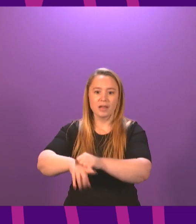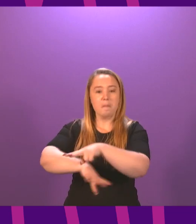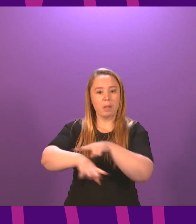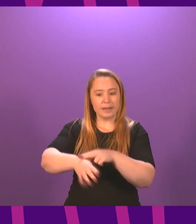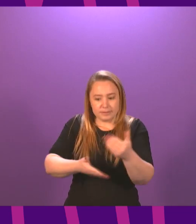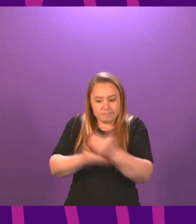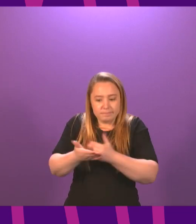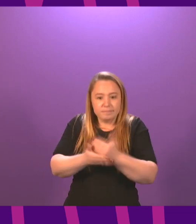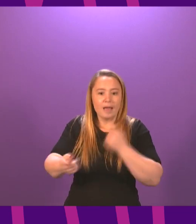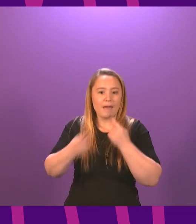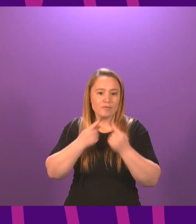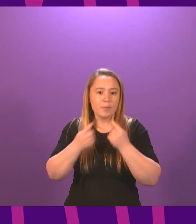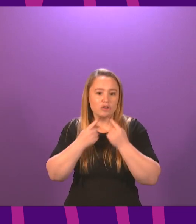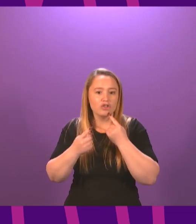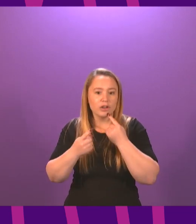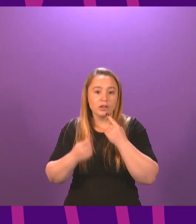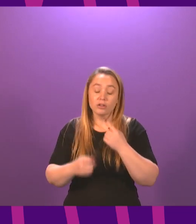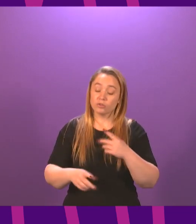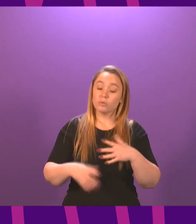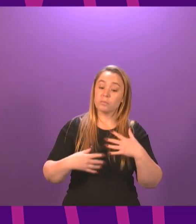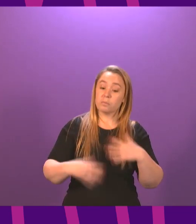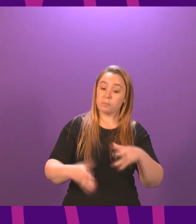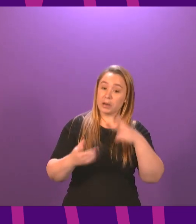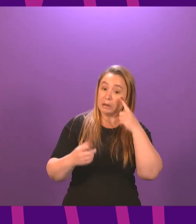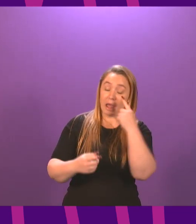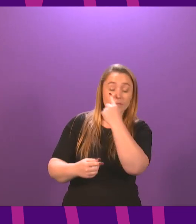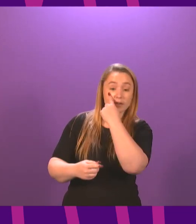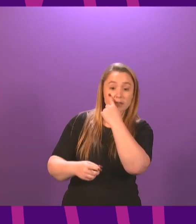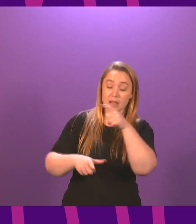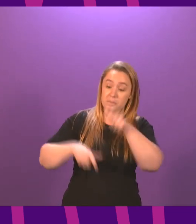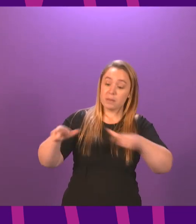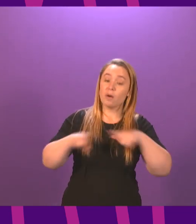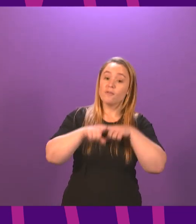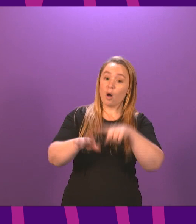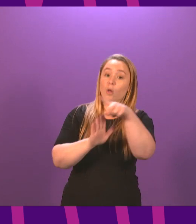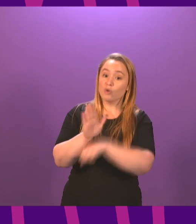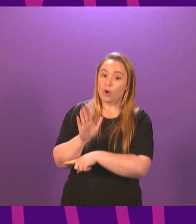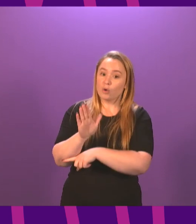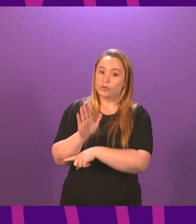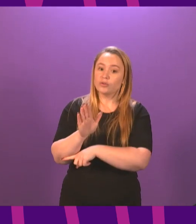The evidence suggests that compliance is good, but there will always be exceptions to that.